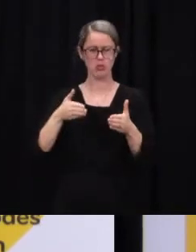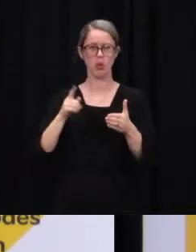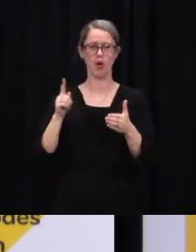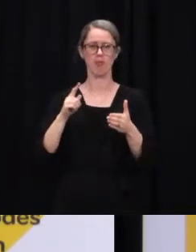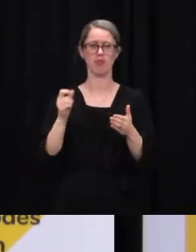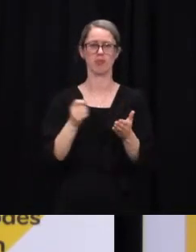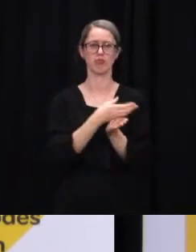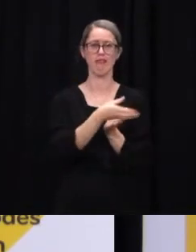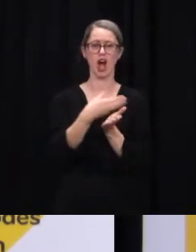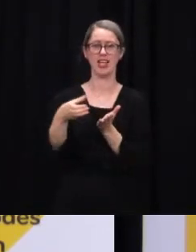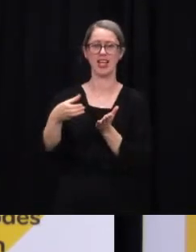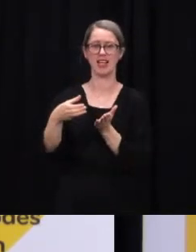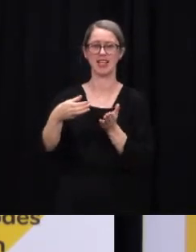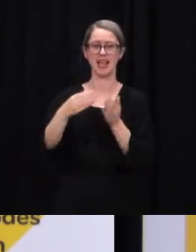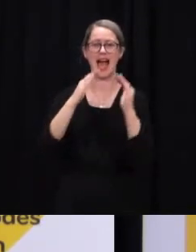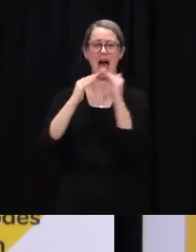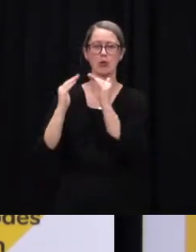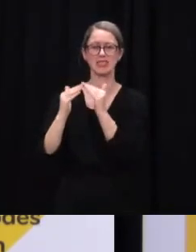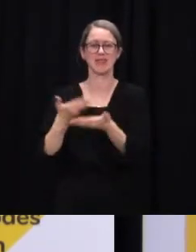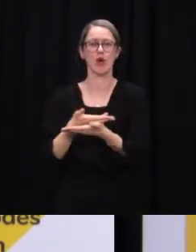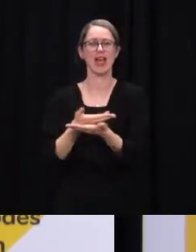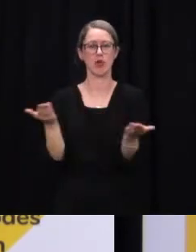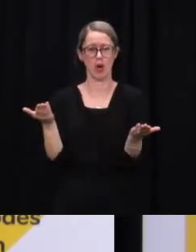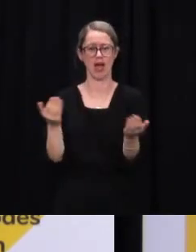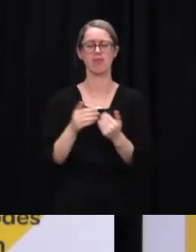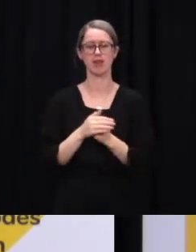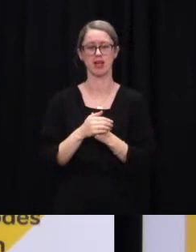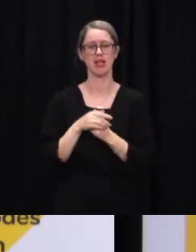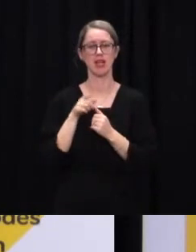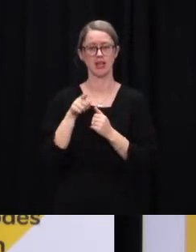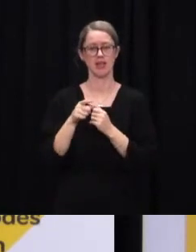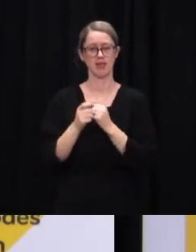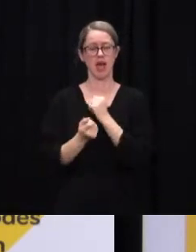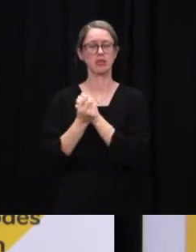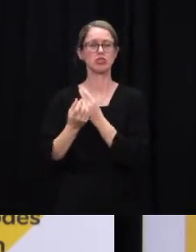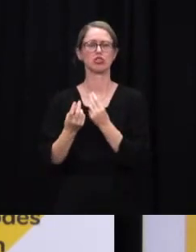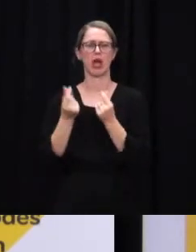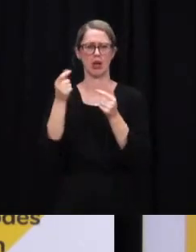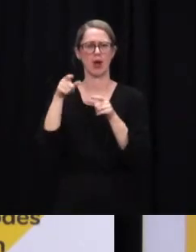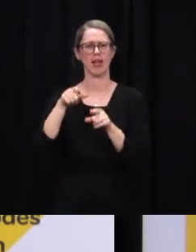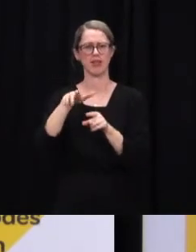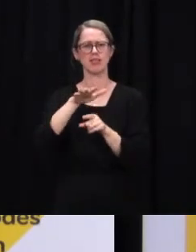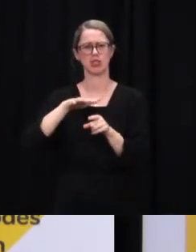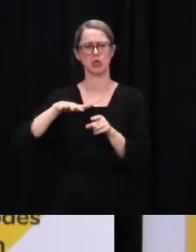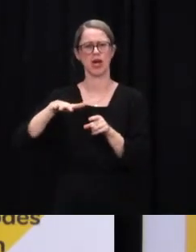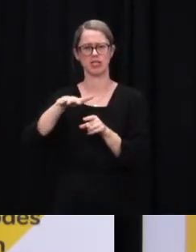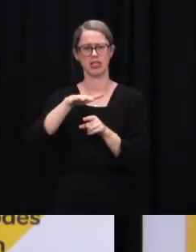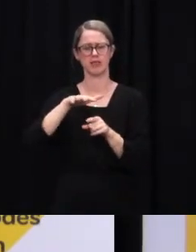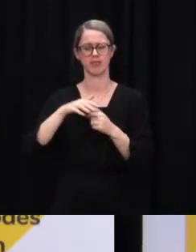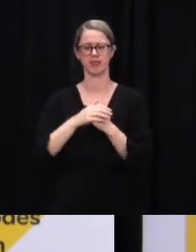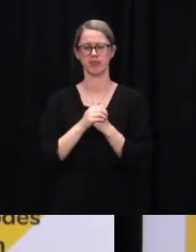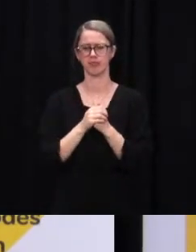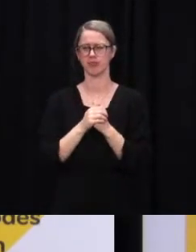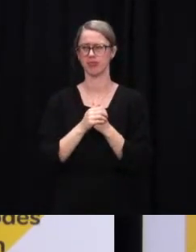of our homeless community and last time, our hacks - absolute